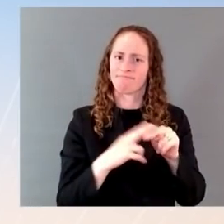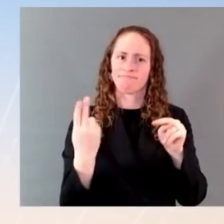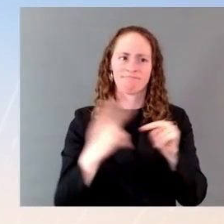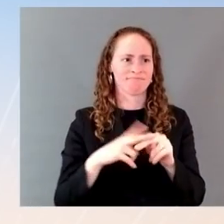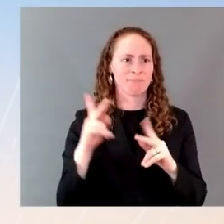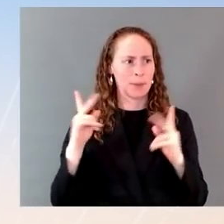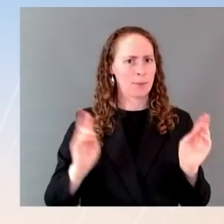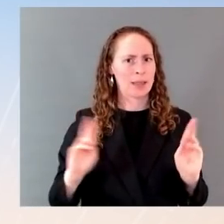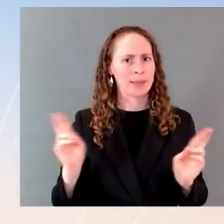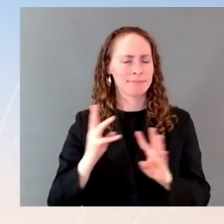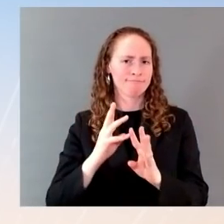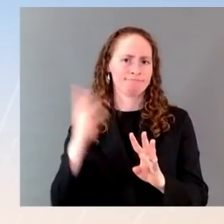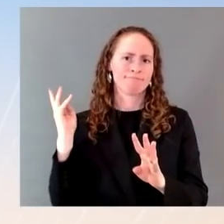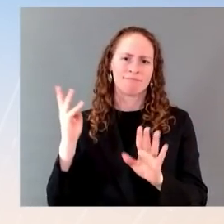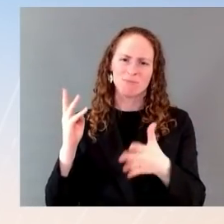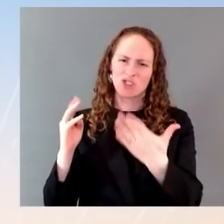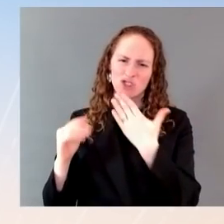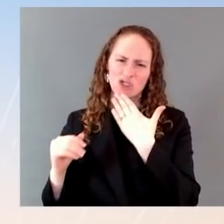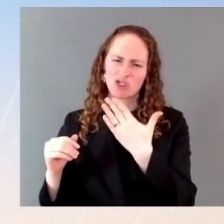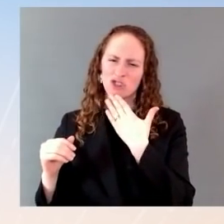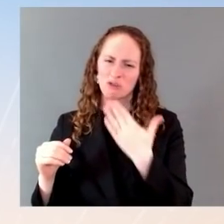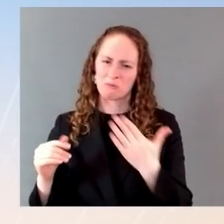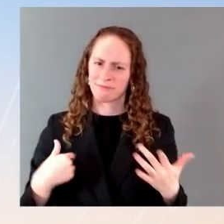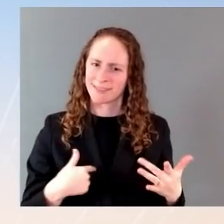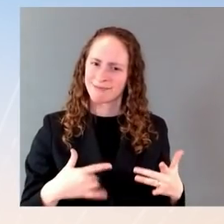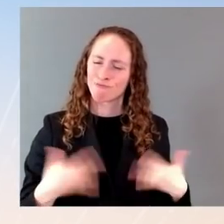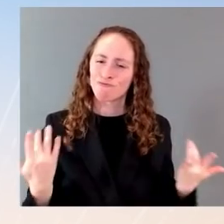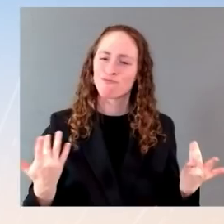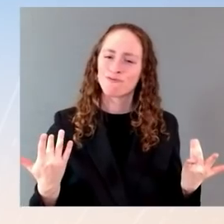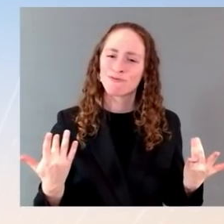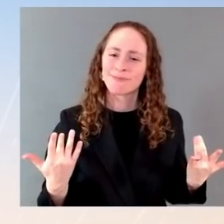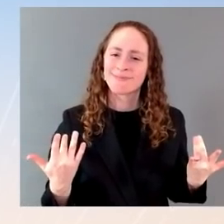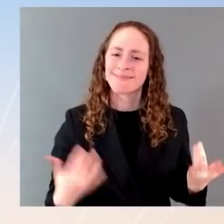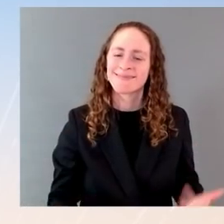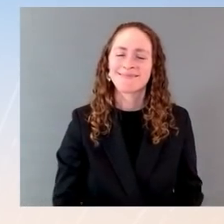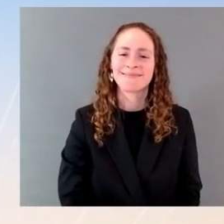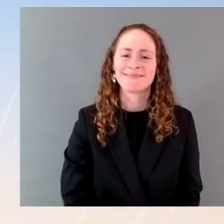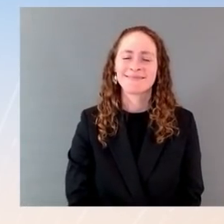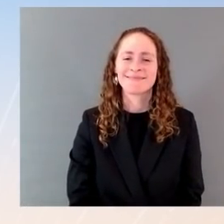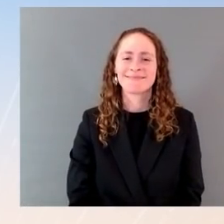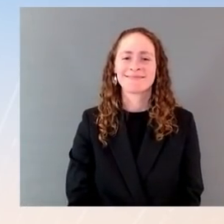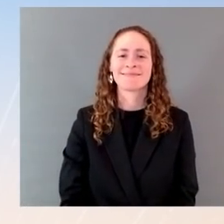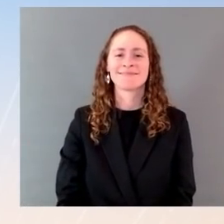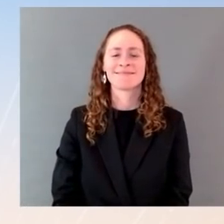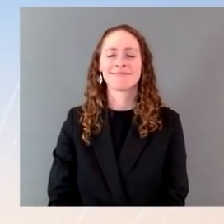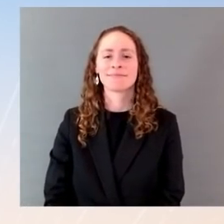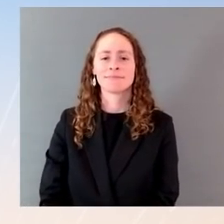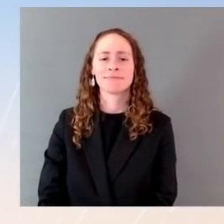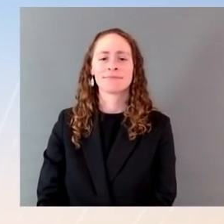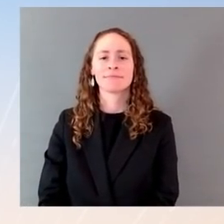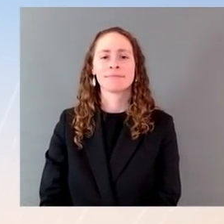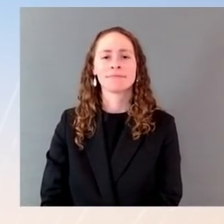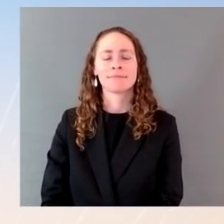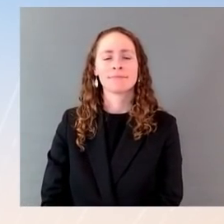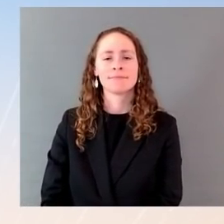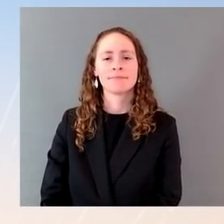it will help give another layer of additional protection. And we have plenty of supply across the country --